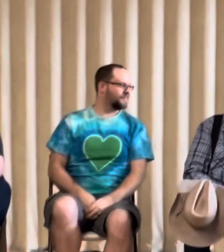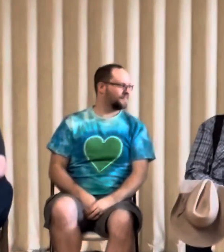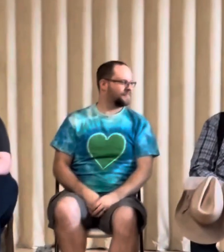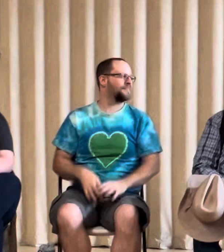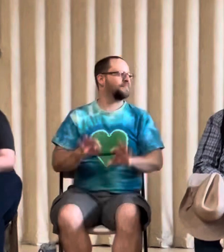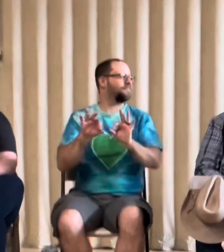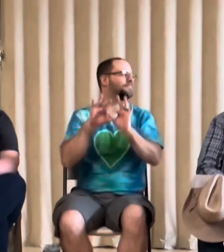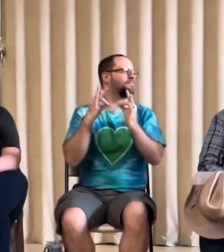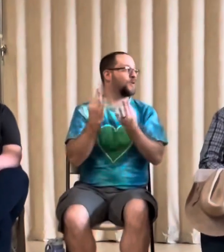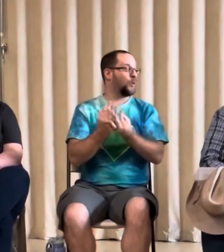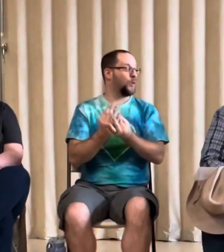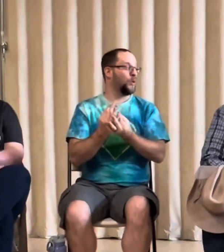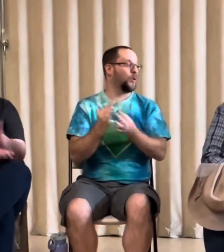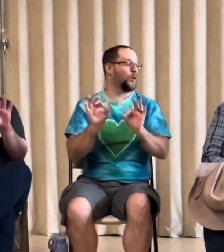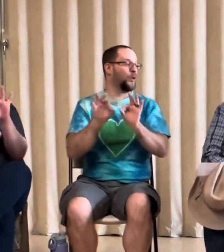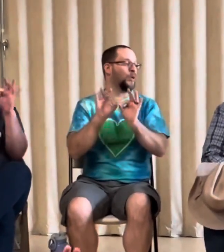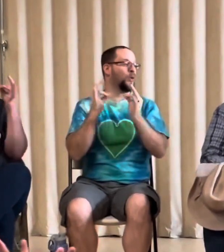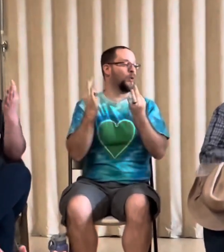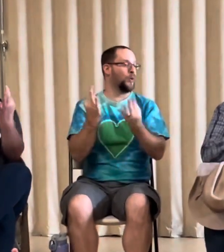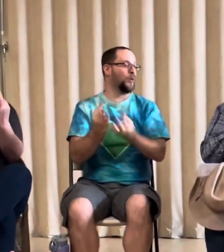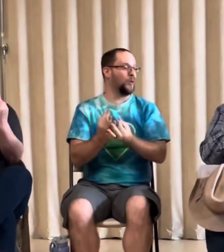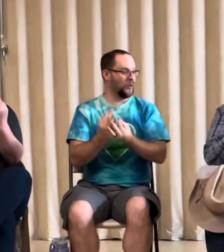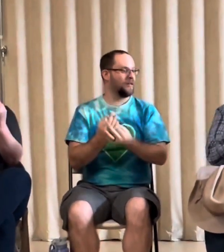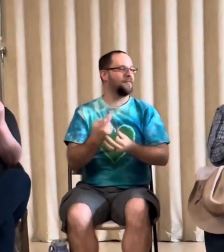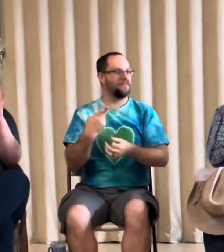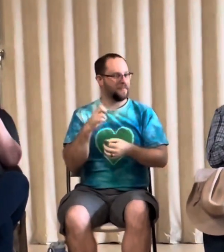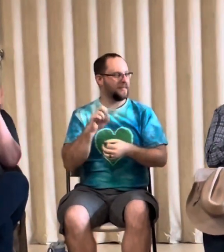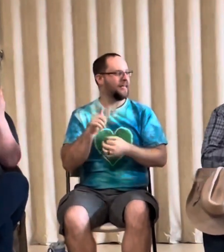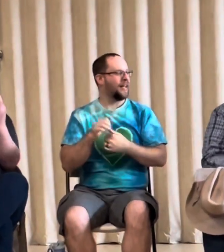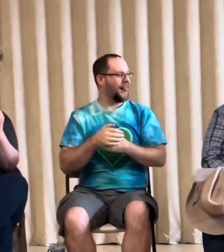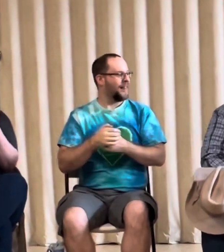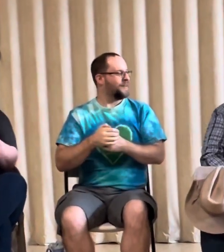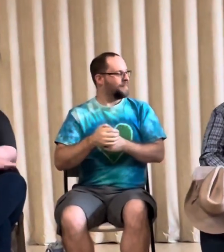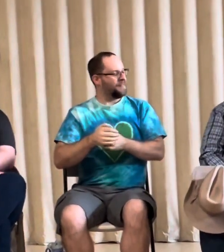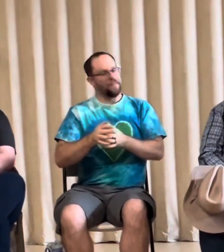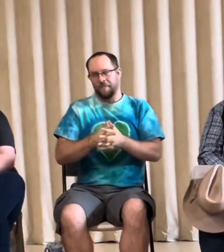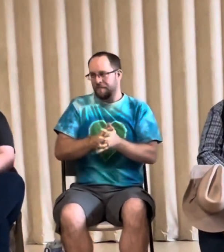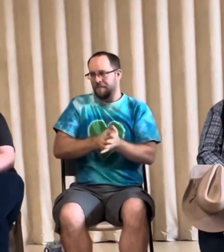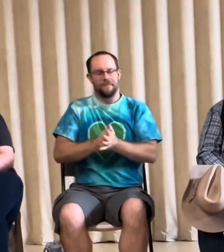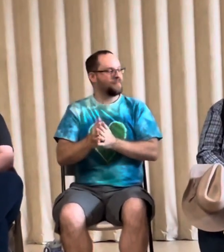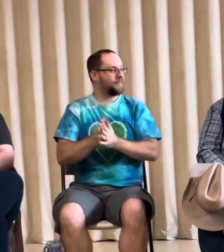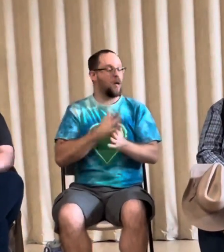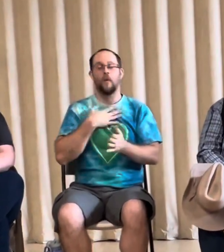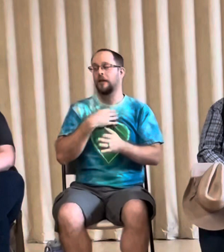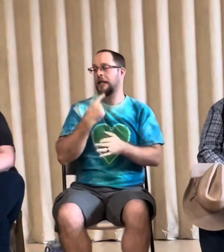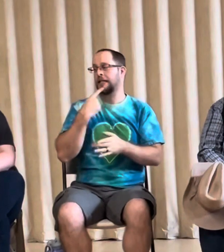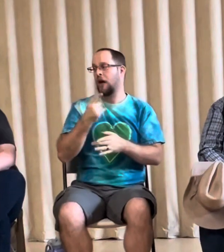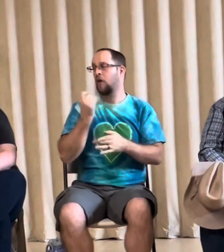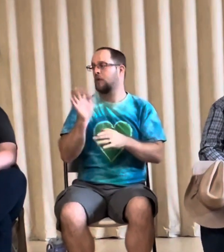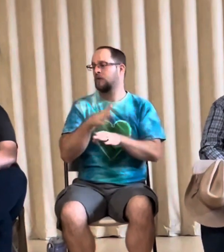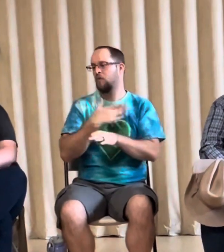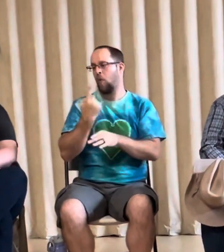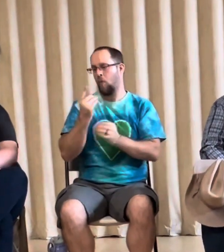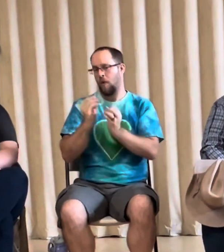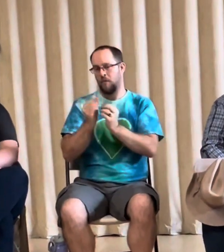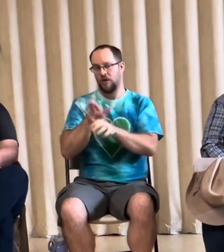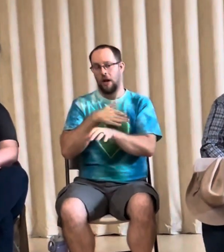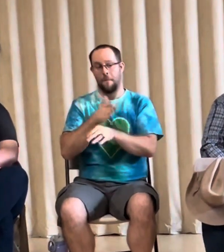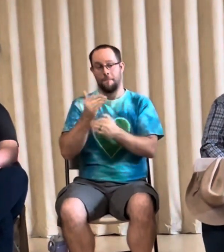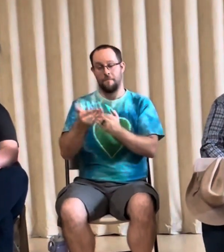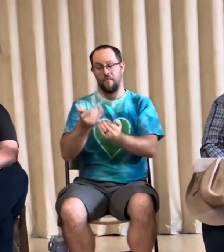heirloom. Oo! "Family." Thank you. I would like to say, okay. We're gonna sing one more song. Before that, I'd like to say